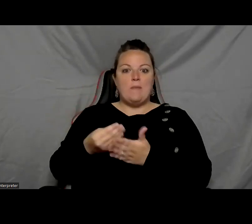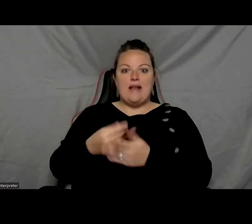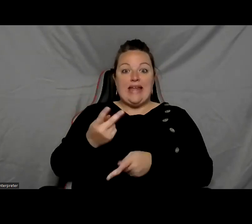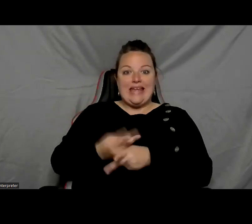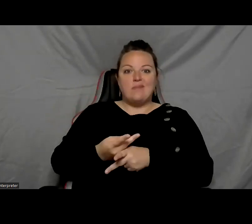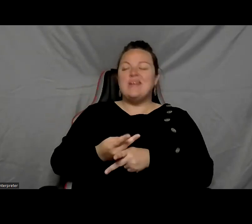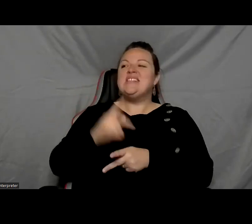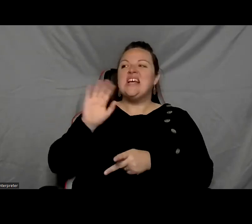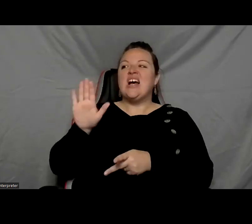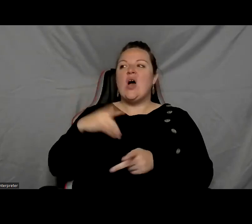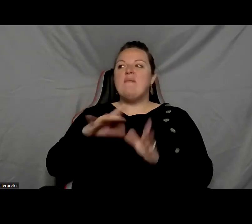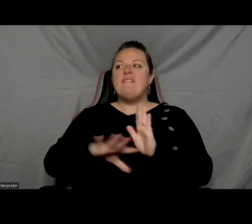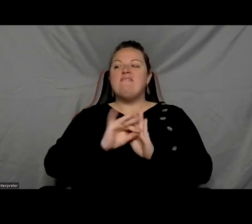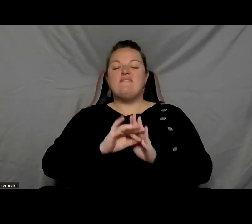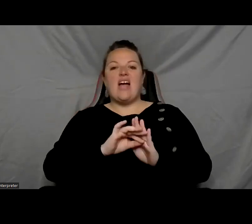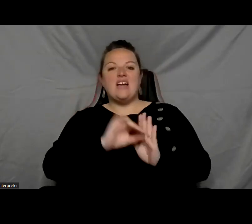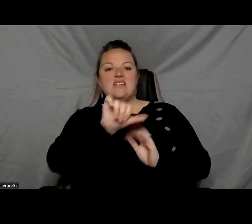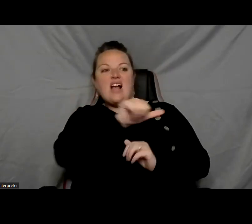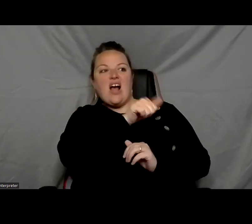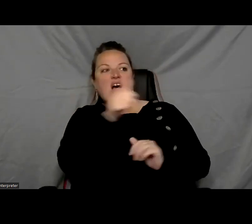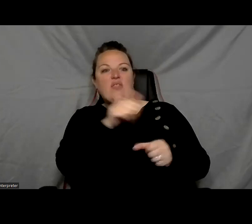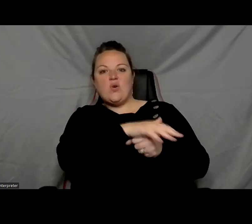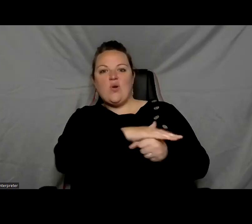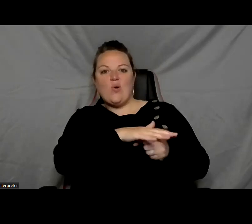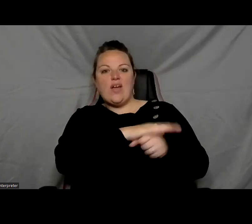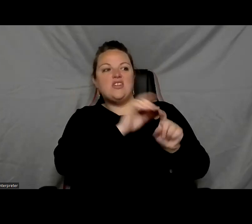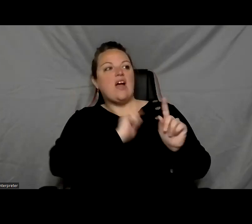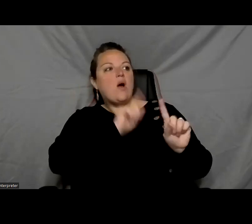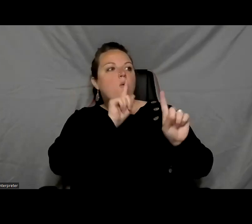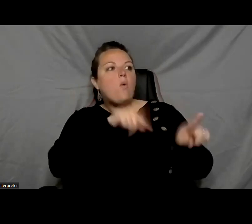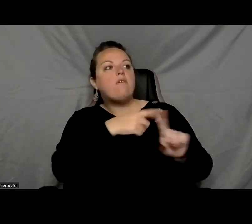to go find a vendor that maybe I could go order from that's cheaper and use my Medicaid